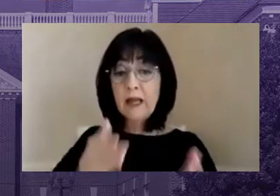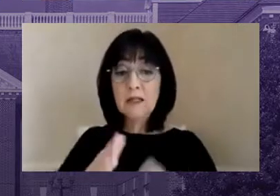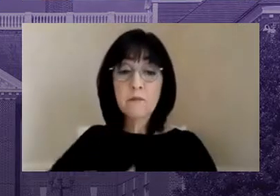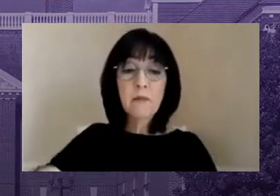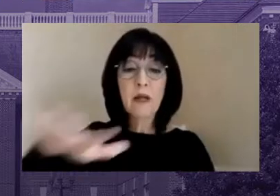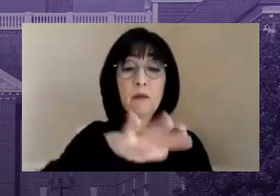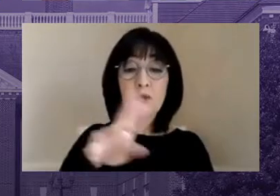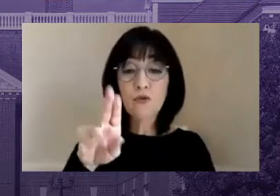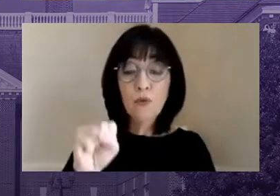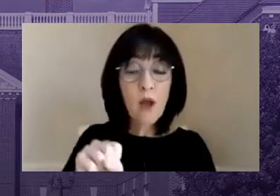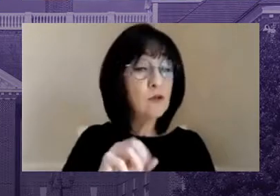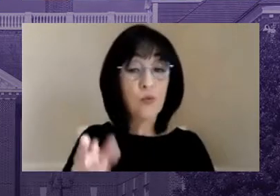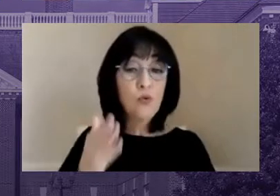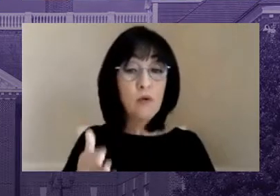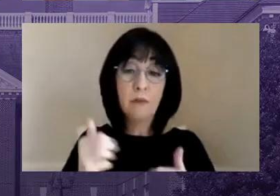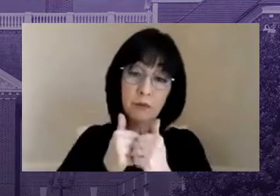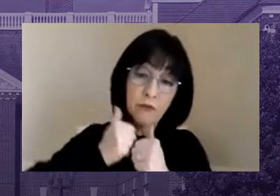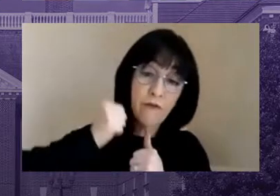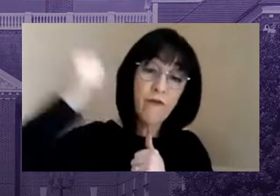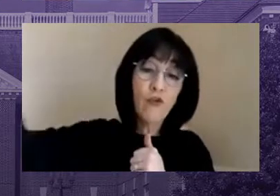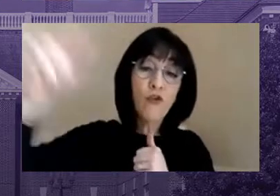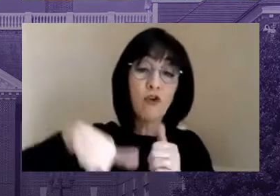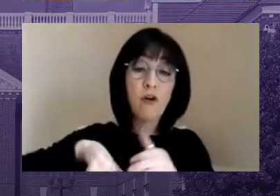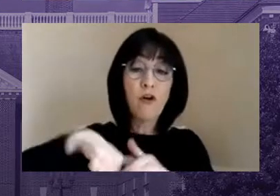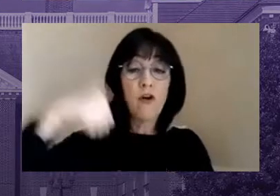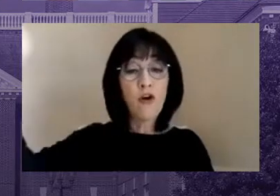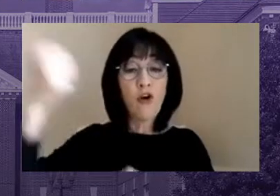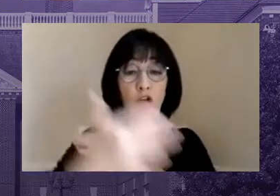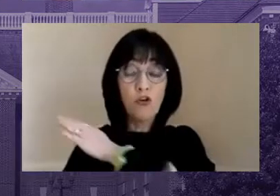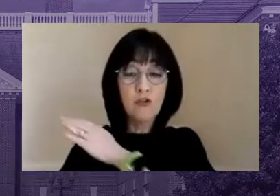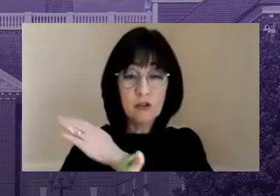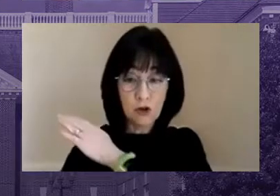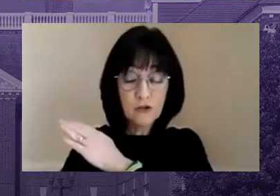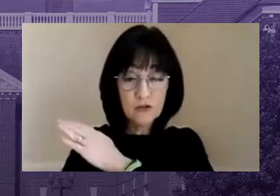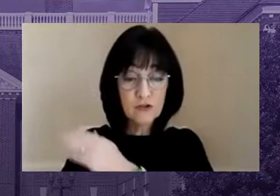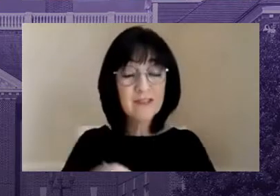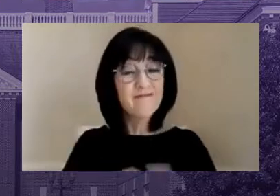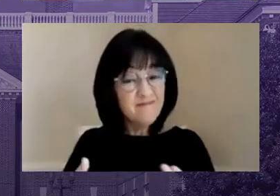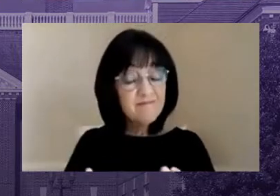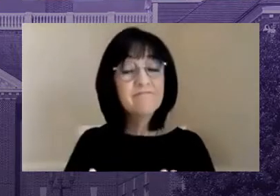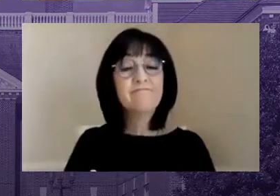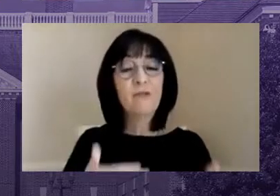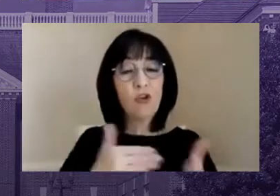often find themselves moving as their families receive new assignments, new stations, and that